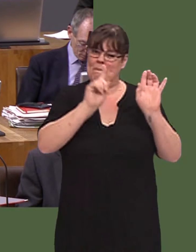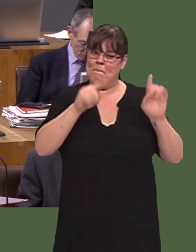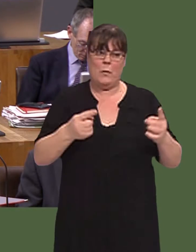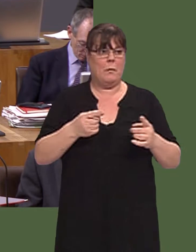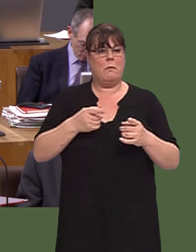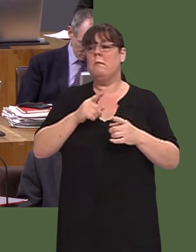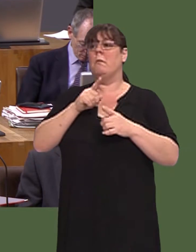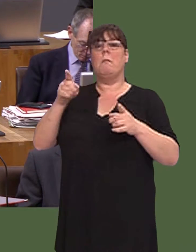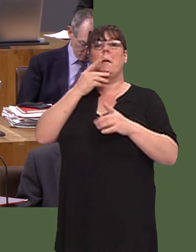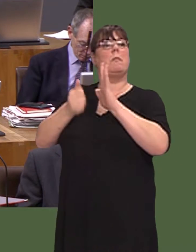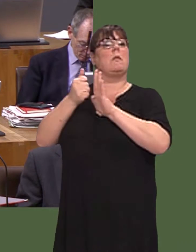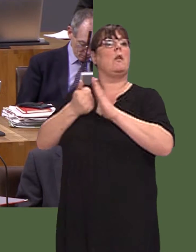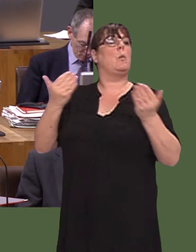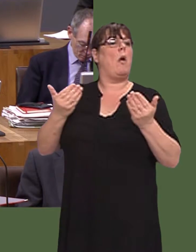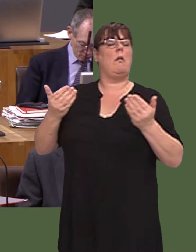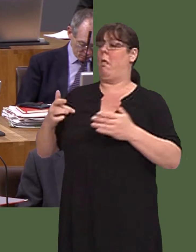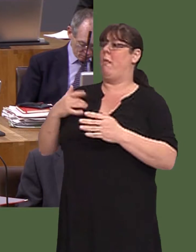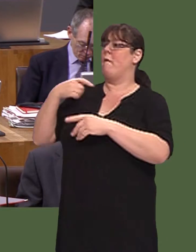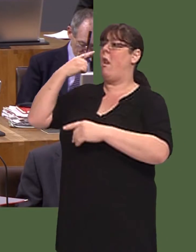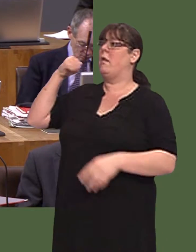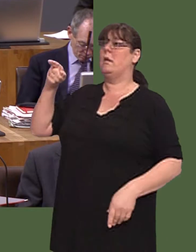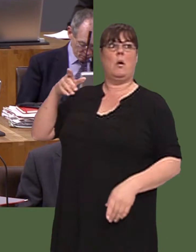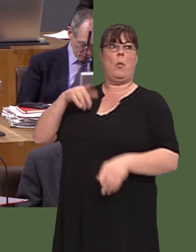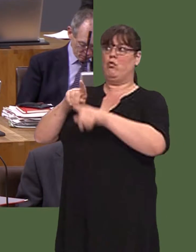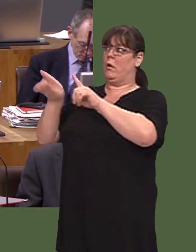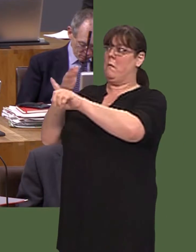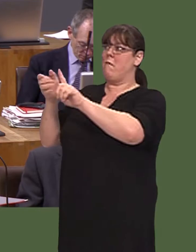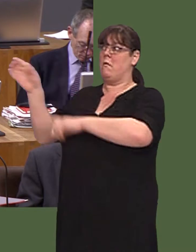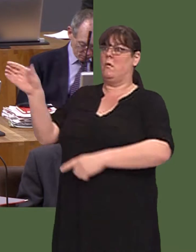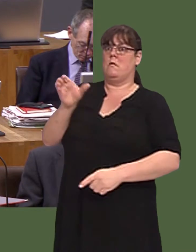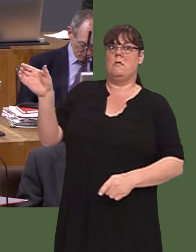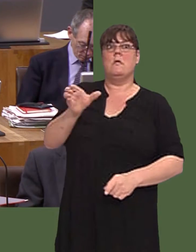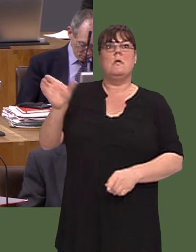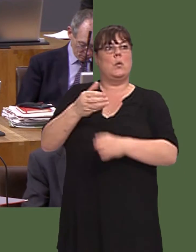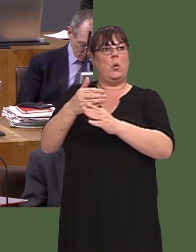Those people are in London, in the main, at the moment; they are specialists, and weíre looking to recruit them. The skills donít exist, in the main, in Wales.